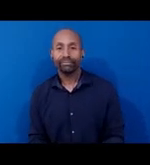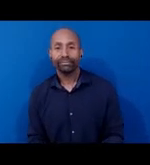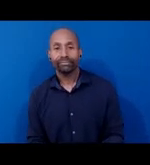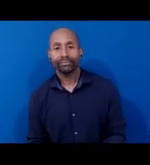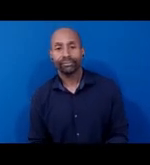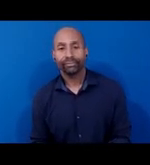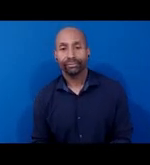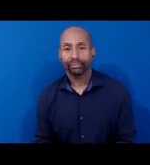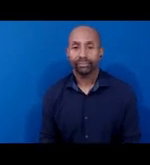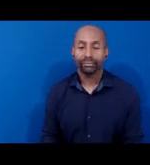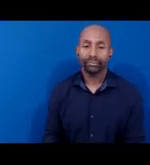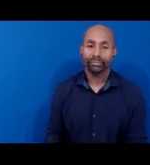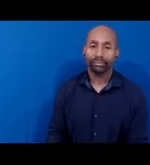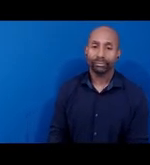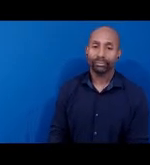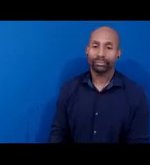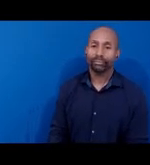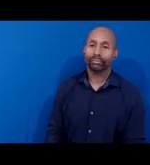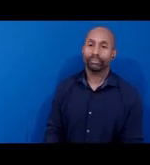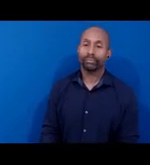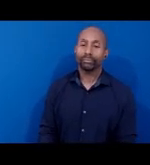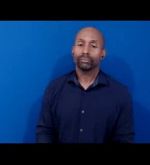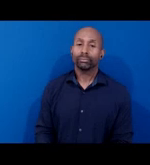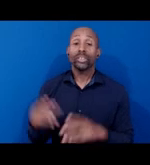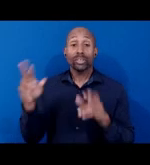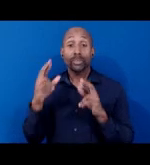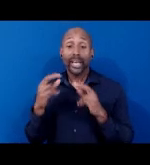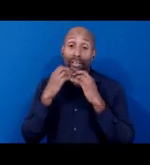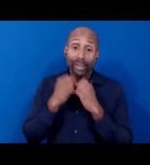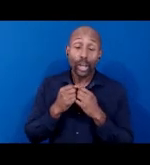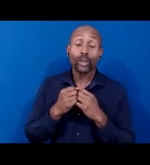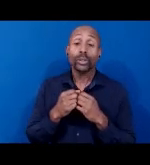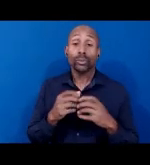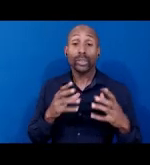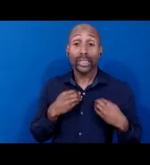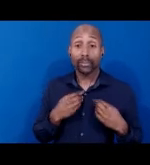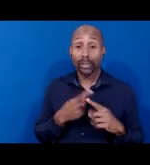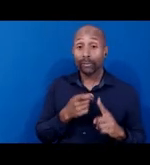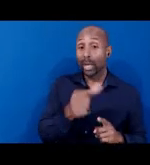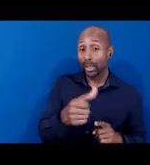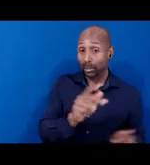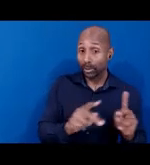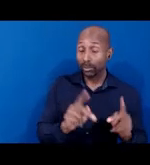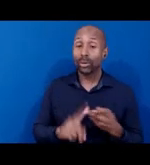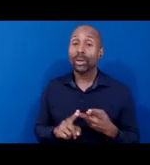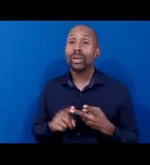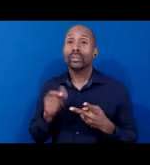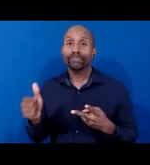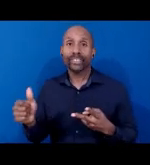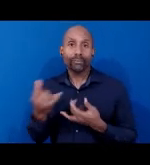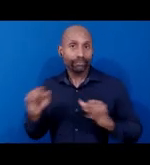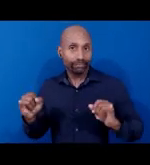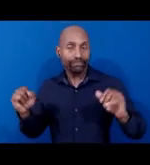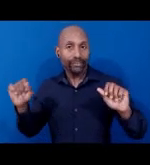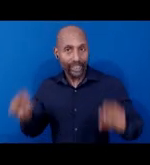Agency can show up without betraying their authentic self. Nobody can succeed in their STEM pursuits and are supported to do